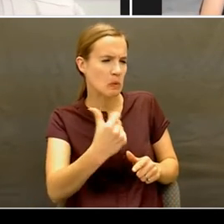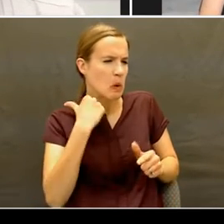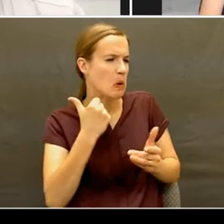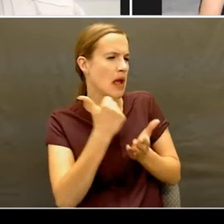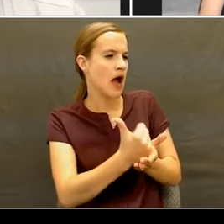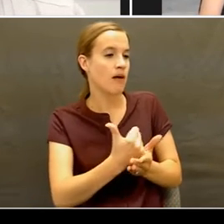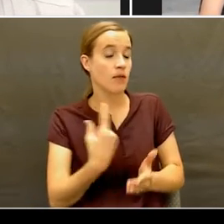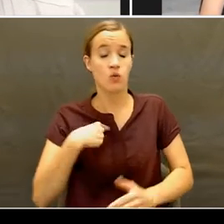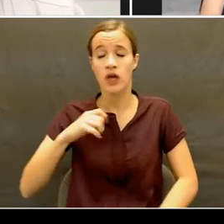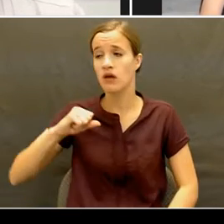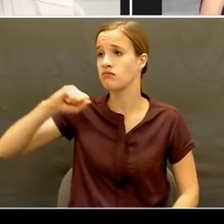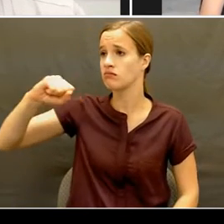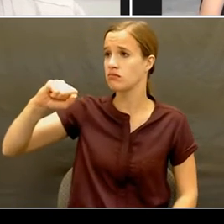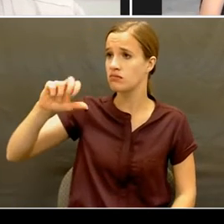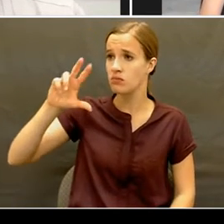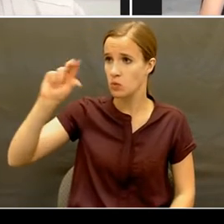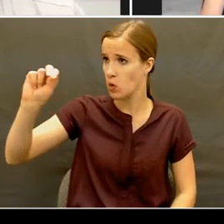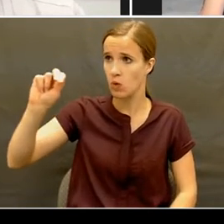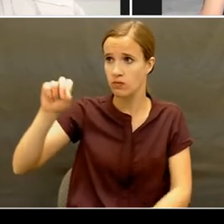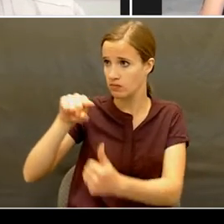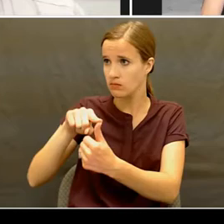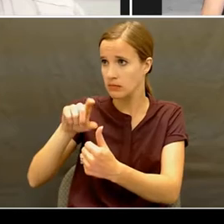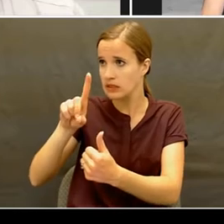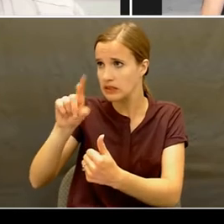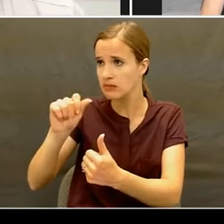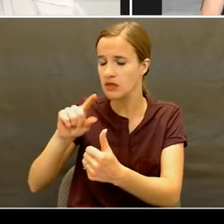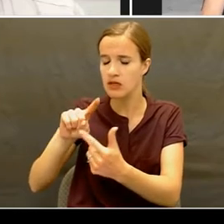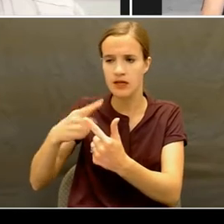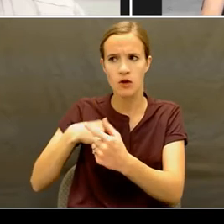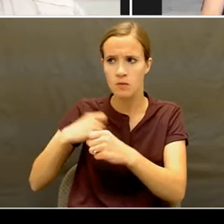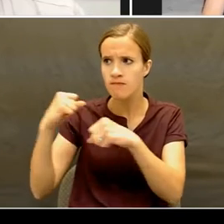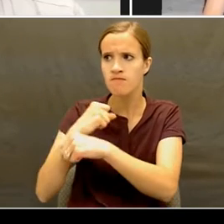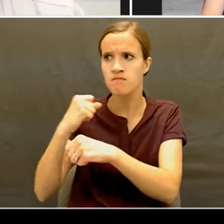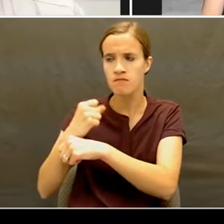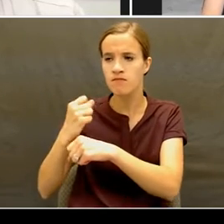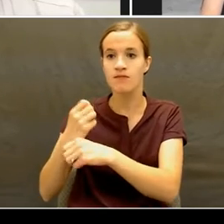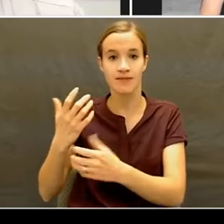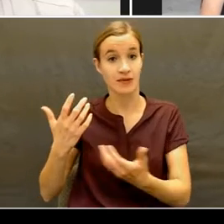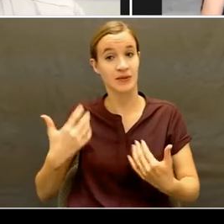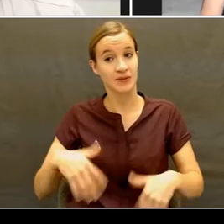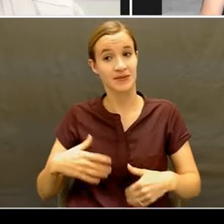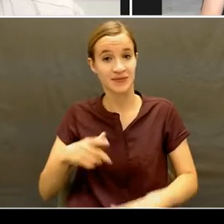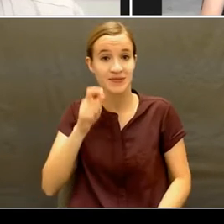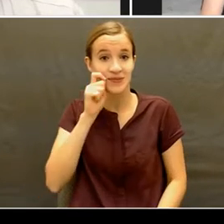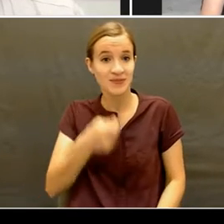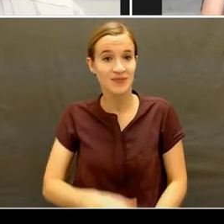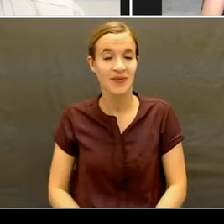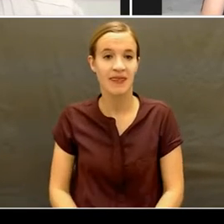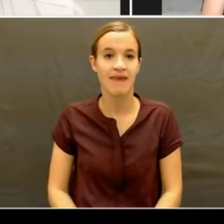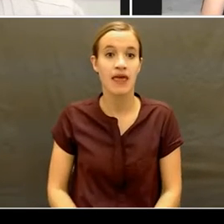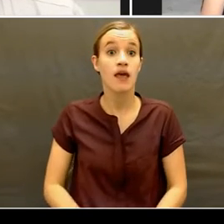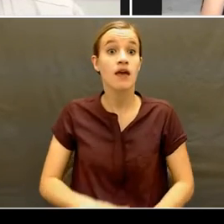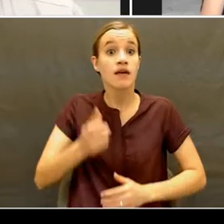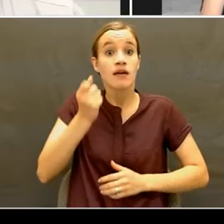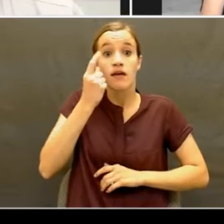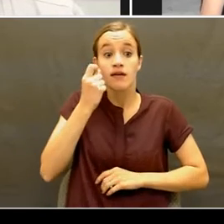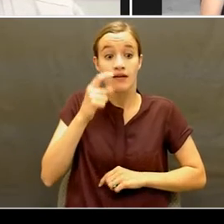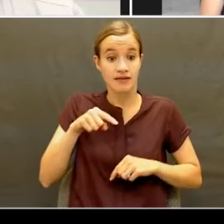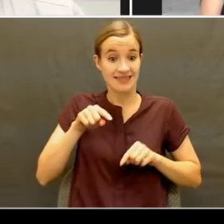and, you know, at that time, you know, disability and still is today, you know, we're considered a